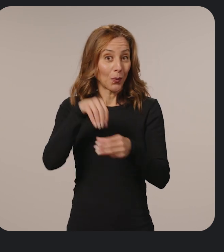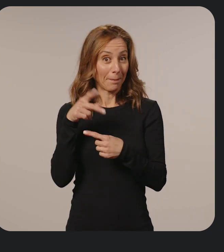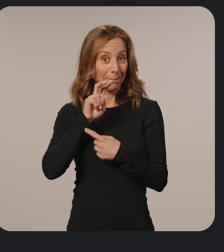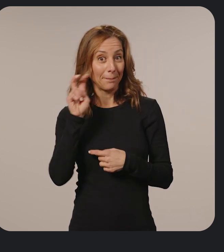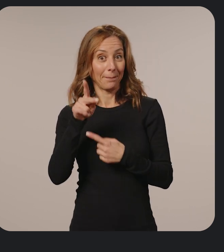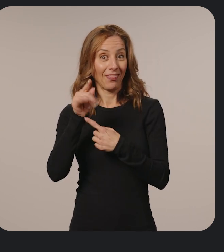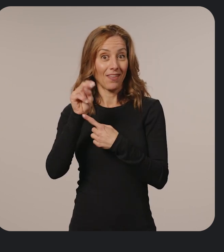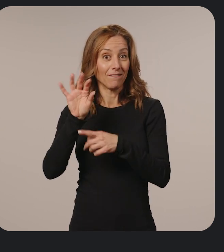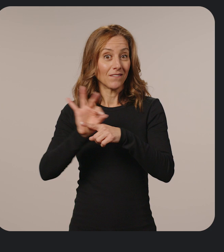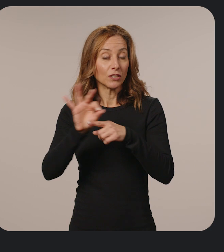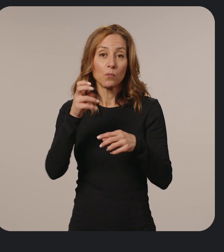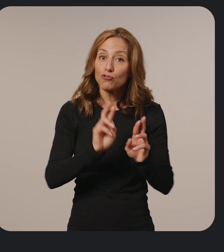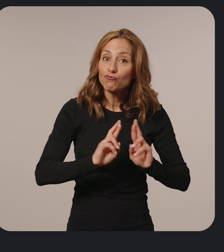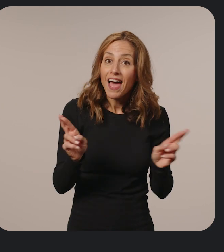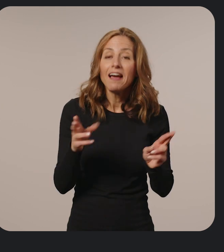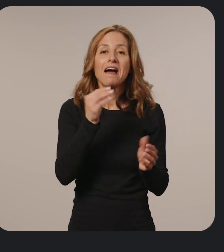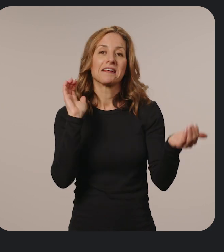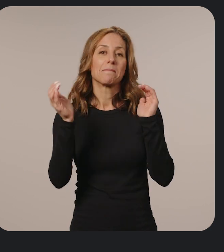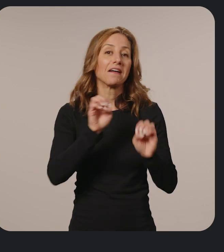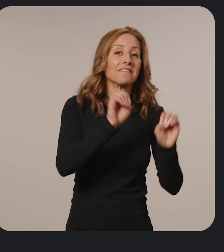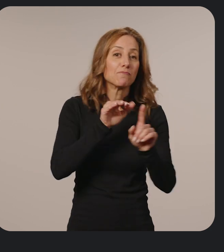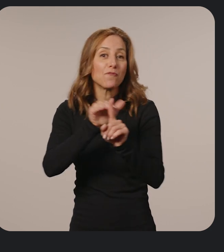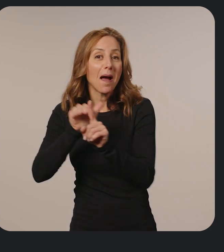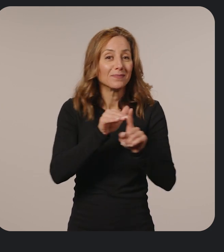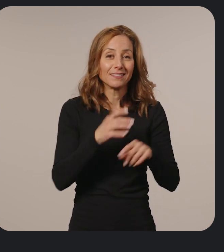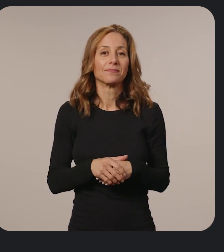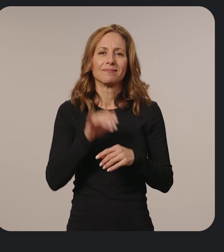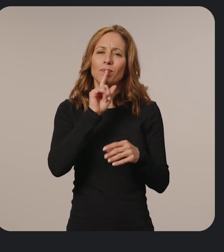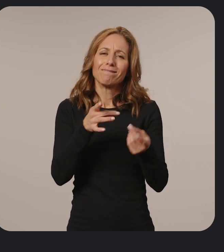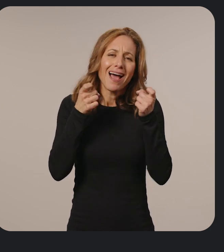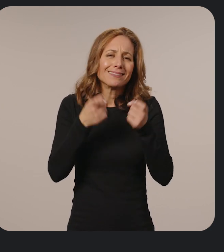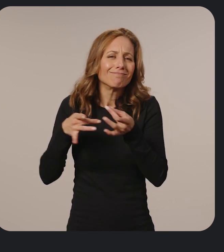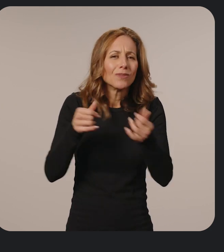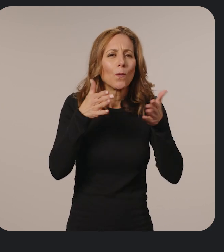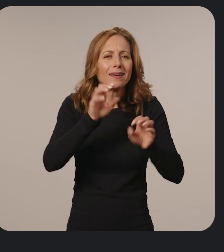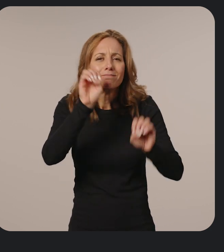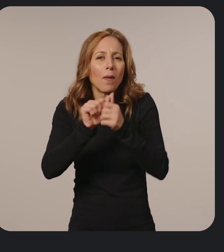And this is a fast and efficient way of experimenting with large language models. And I think you'll really enjoy it. OK.